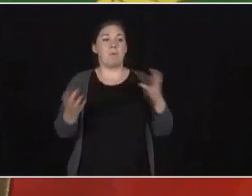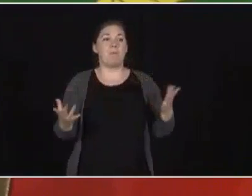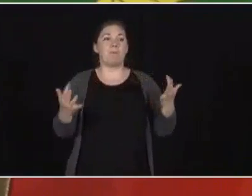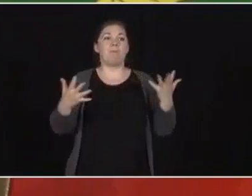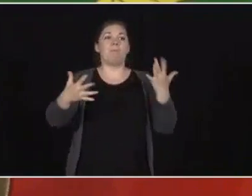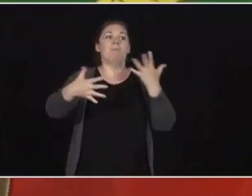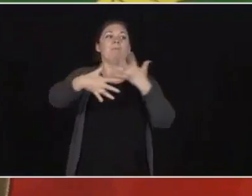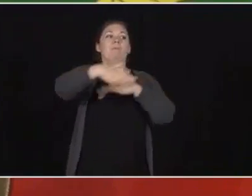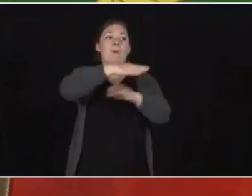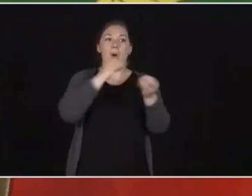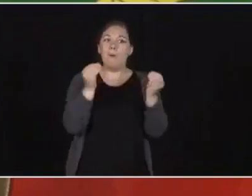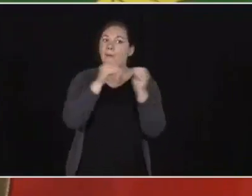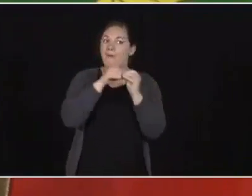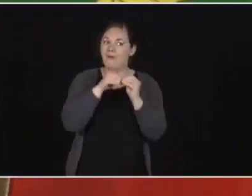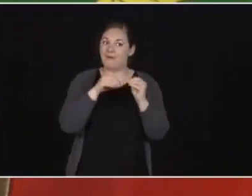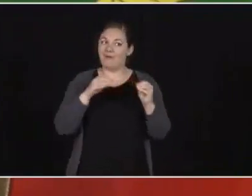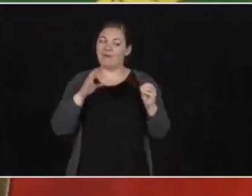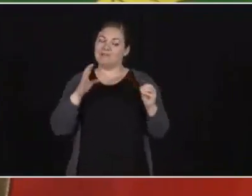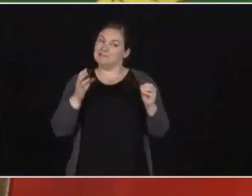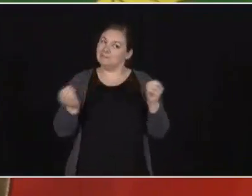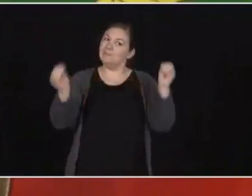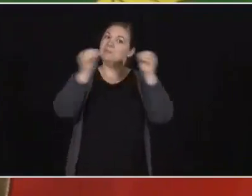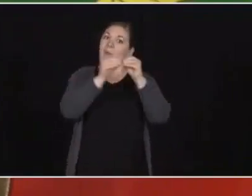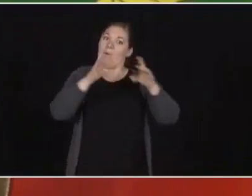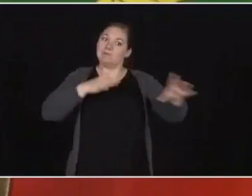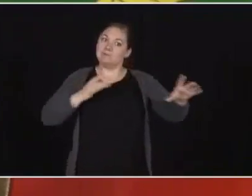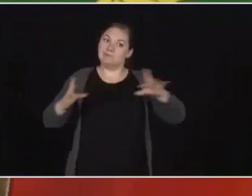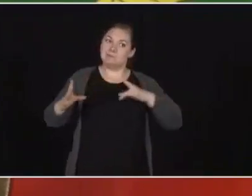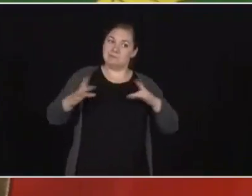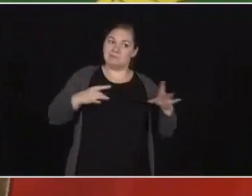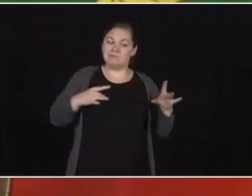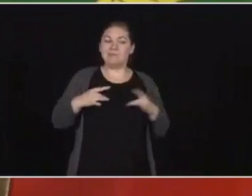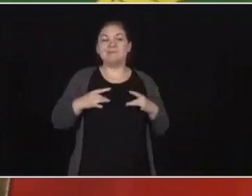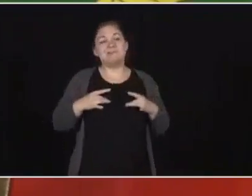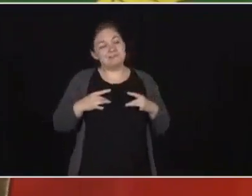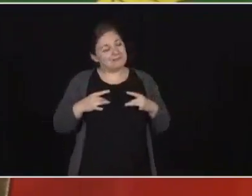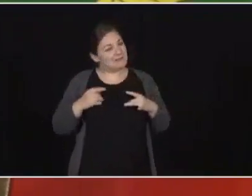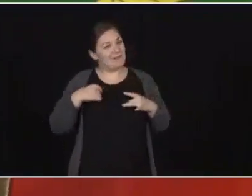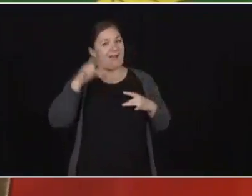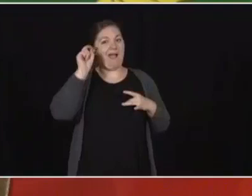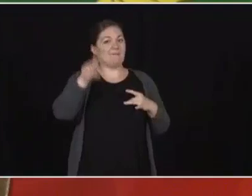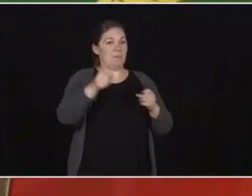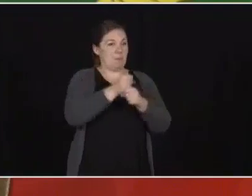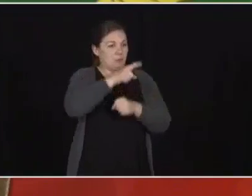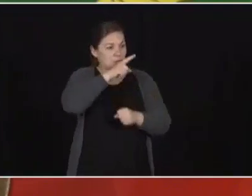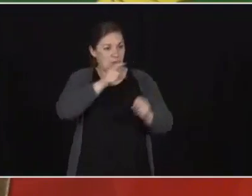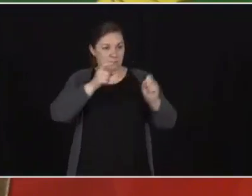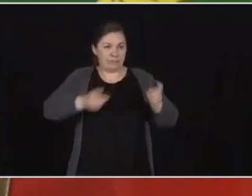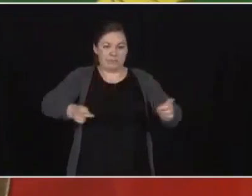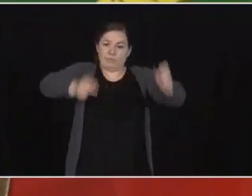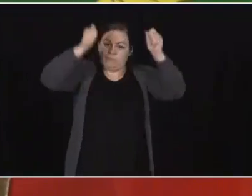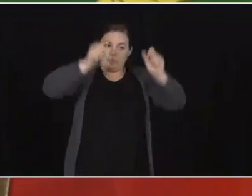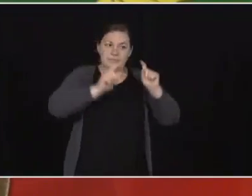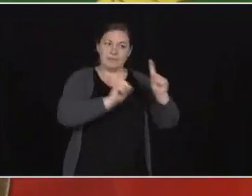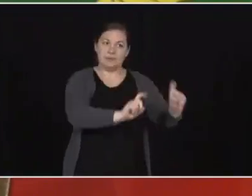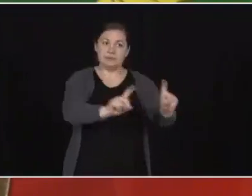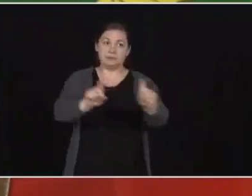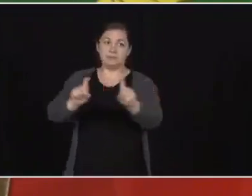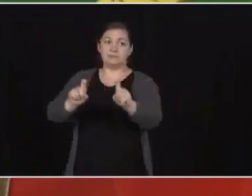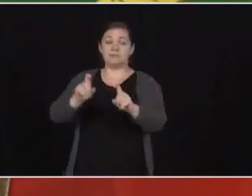with more movement there likely to be a need for greater testing and it's really building and that surge capacity and I really want to speak